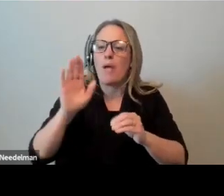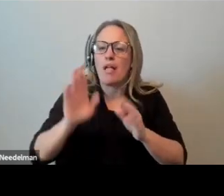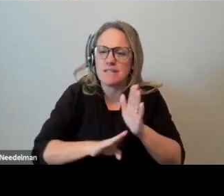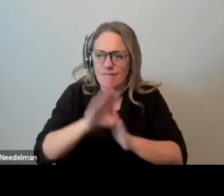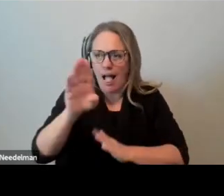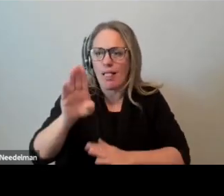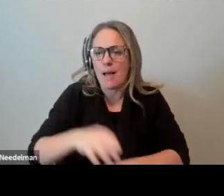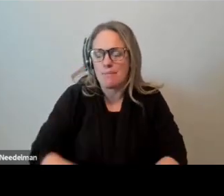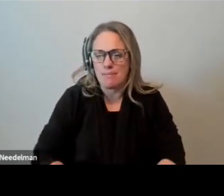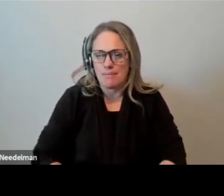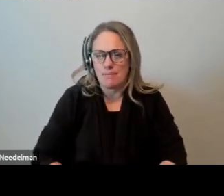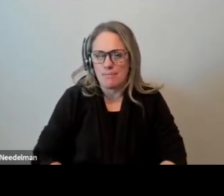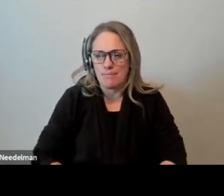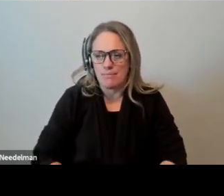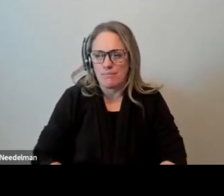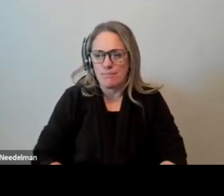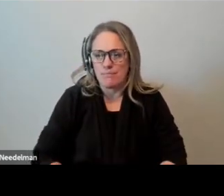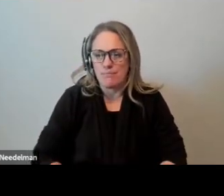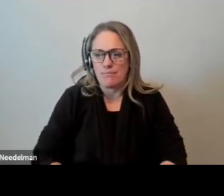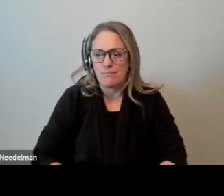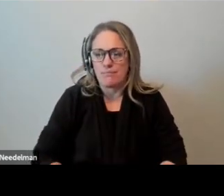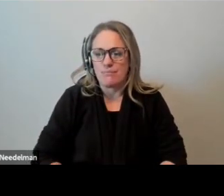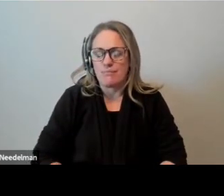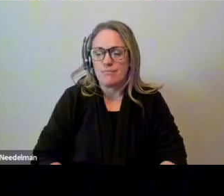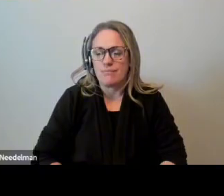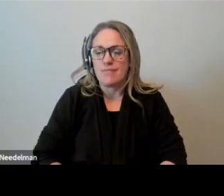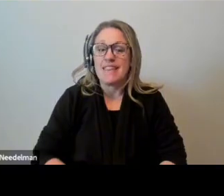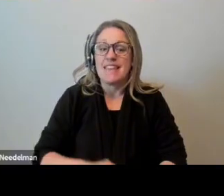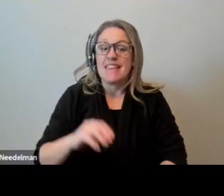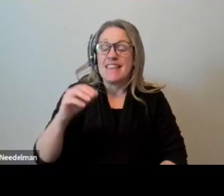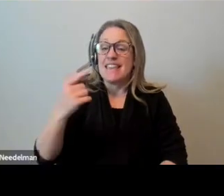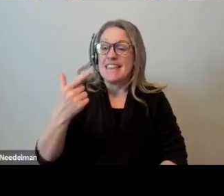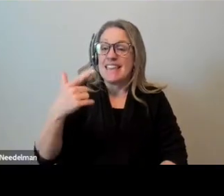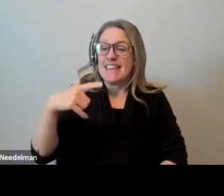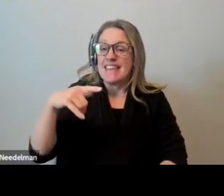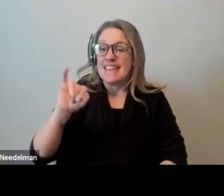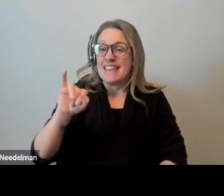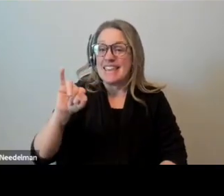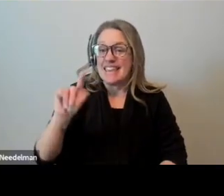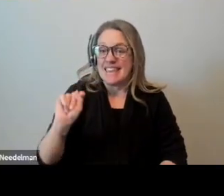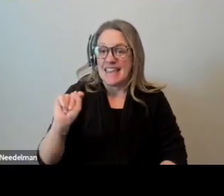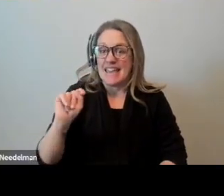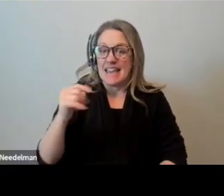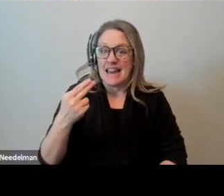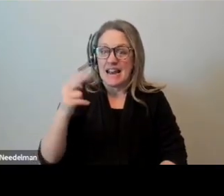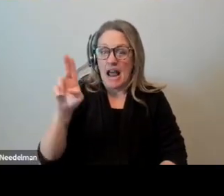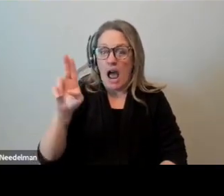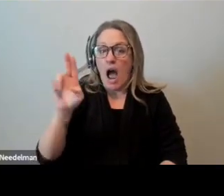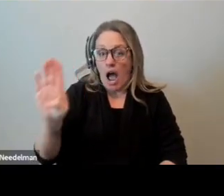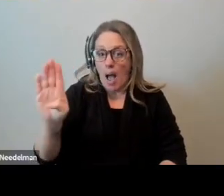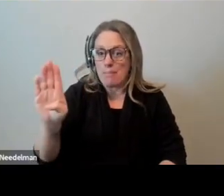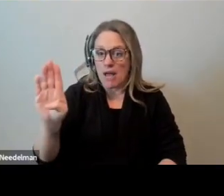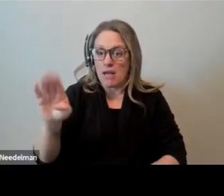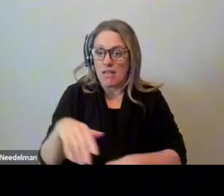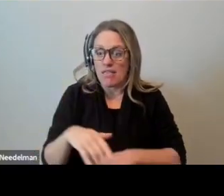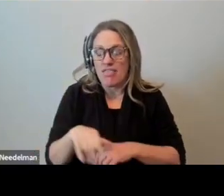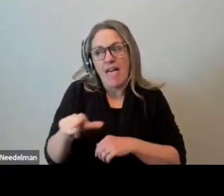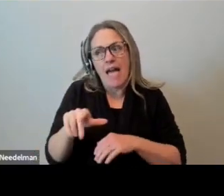And then if you look at GitHub on what they're doing with Ed Summers and the team, they've done a great job in